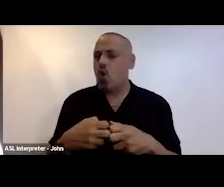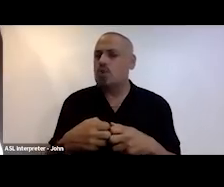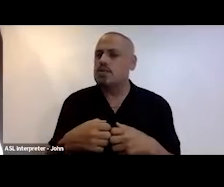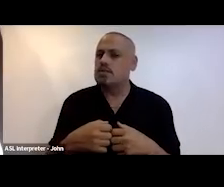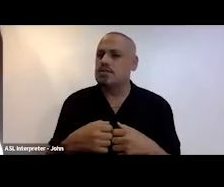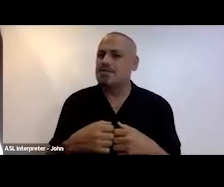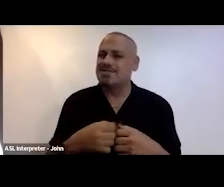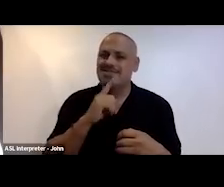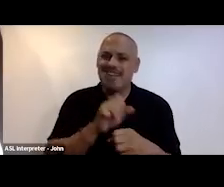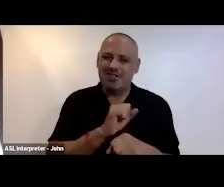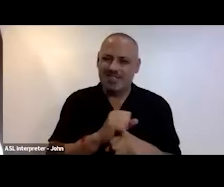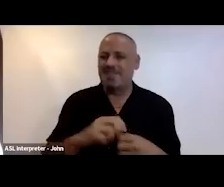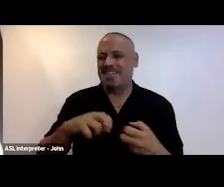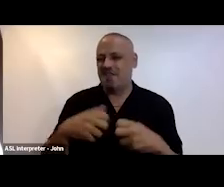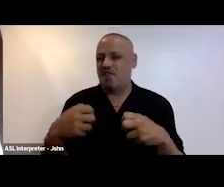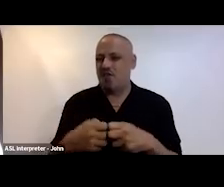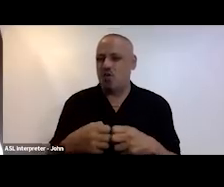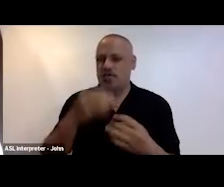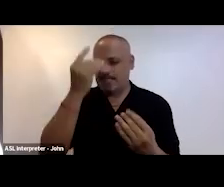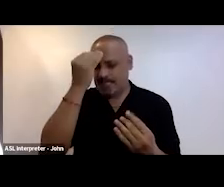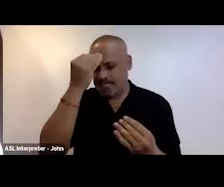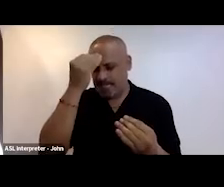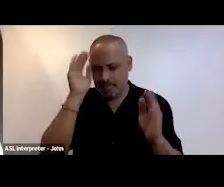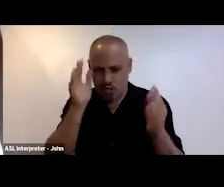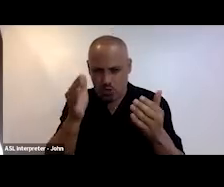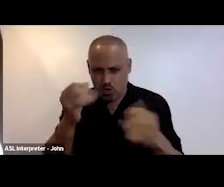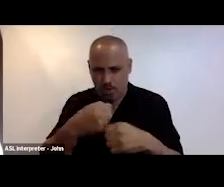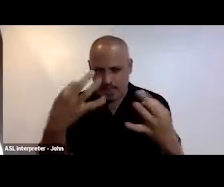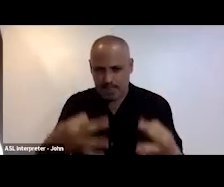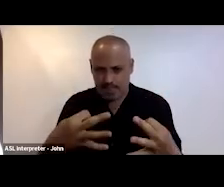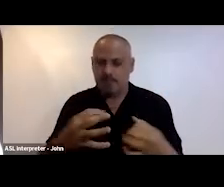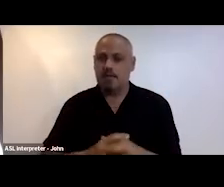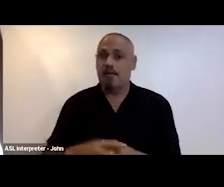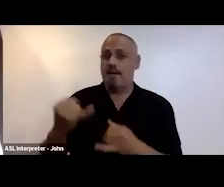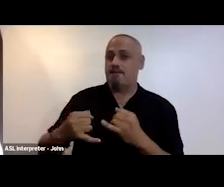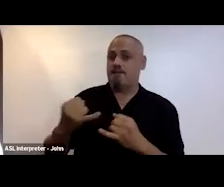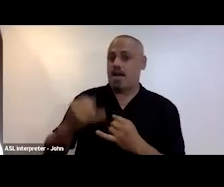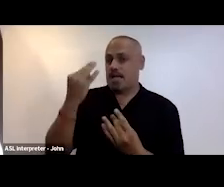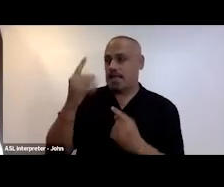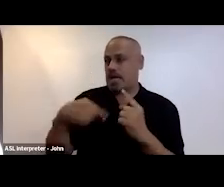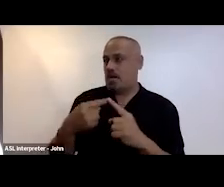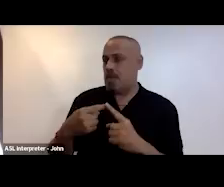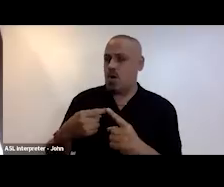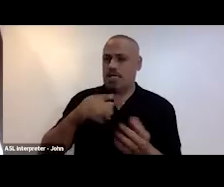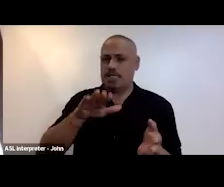Actually, it's not the last one. Difficulty thinking, concentrating, and making decisions. And then finally, thinking about death or suicide